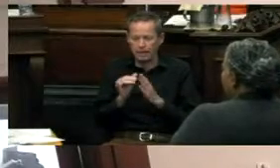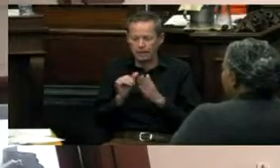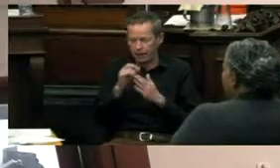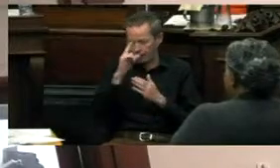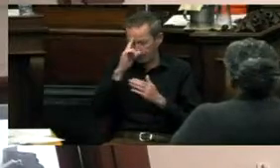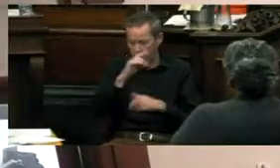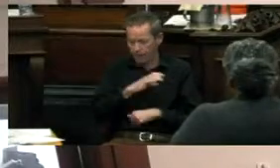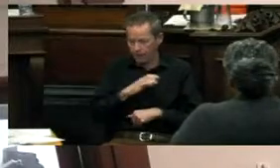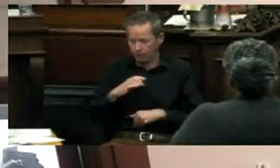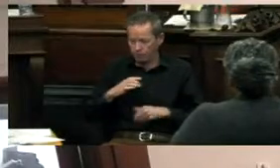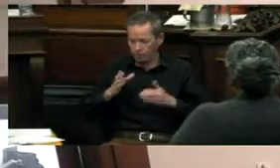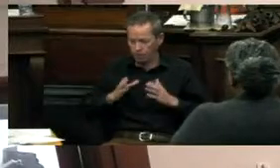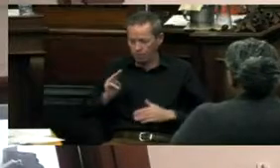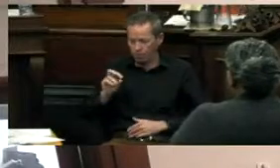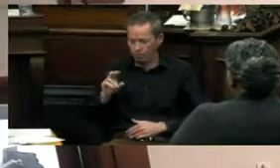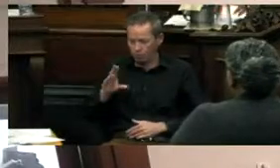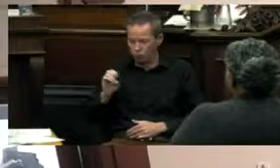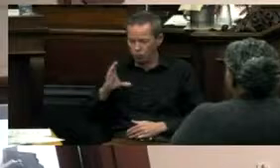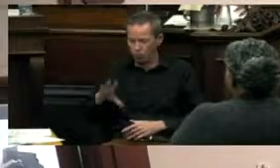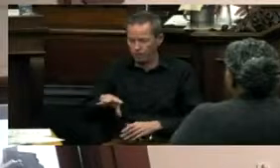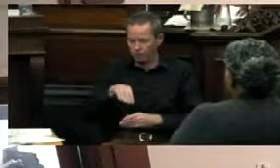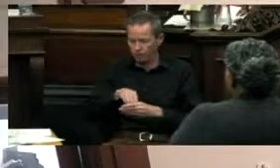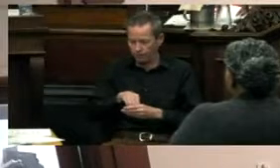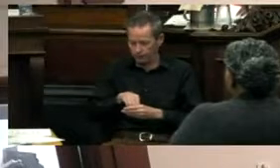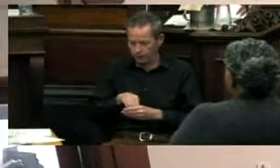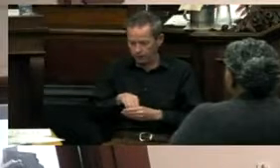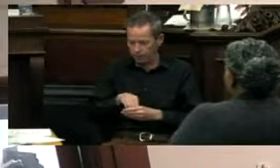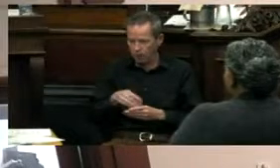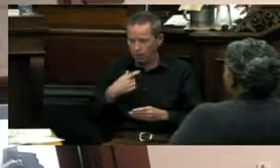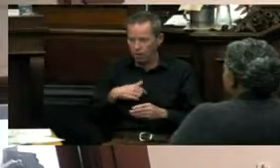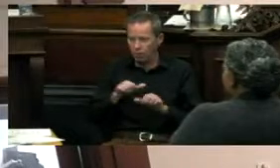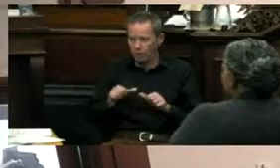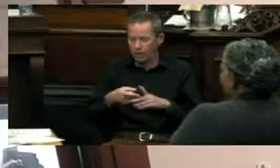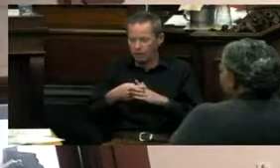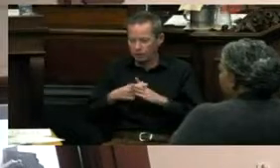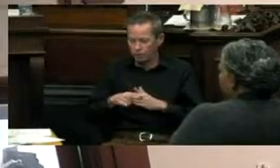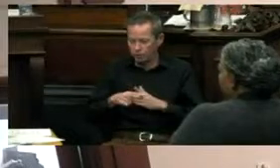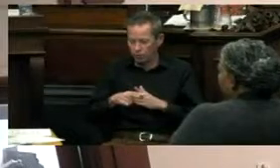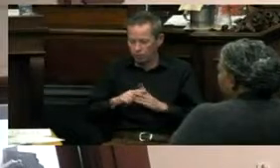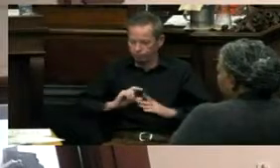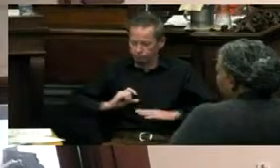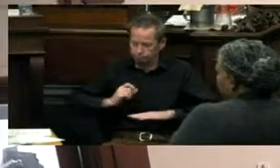smaller group meeting in which I